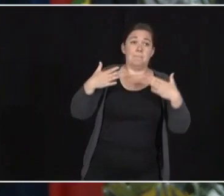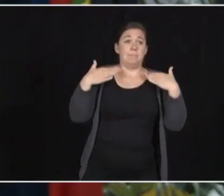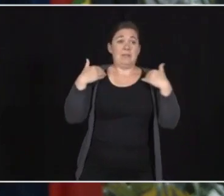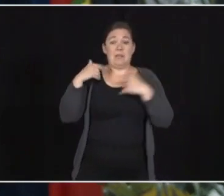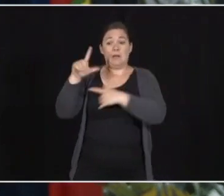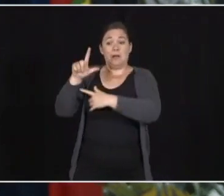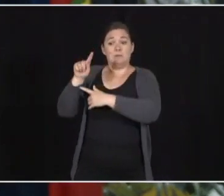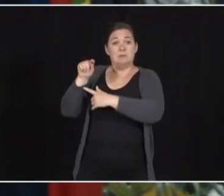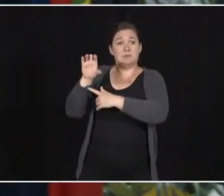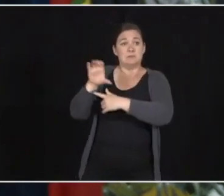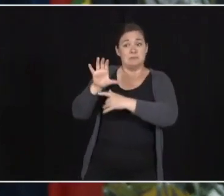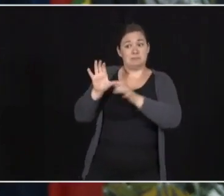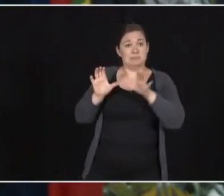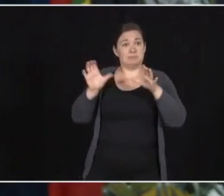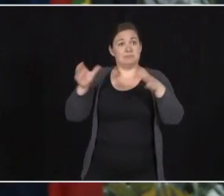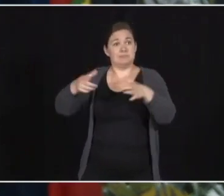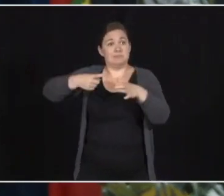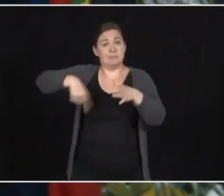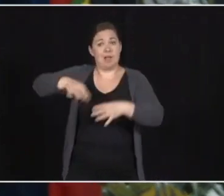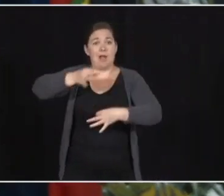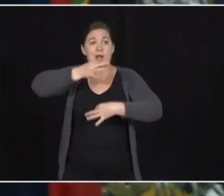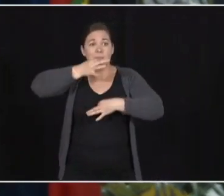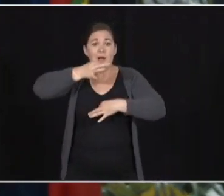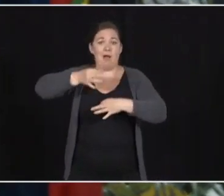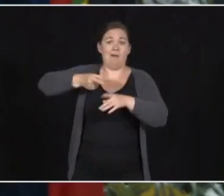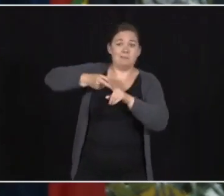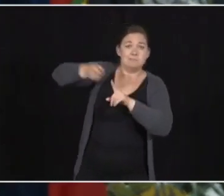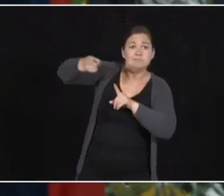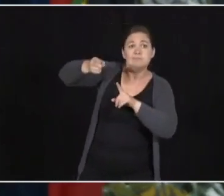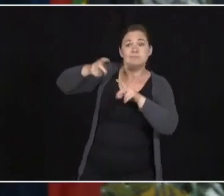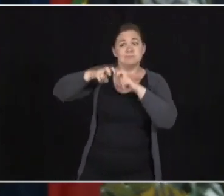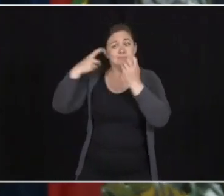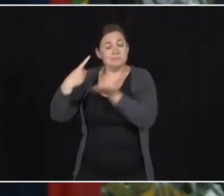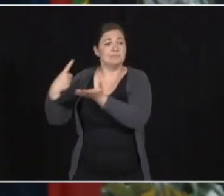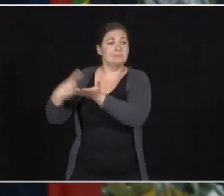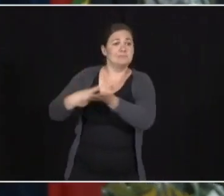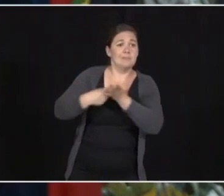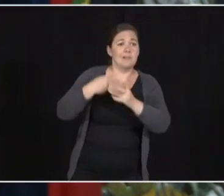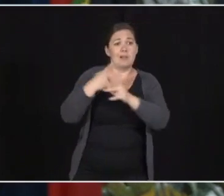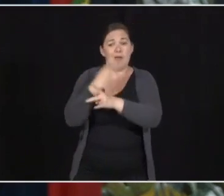ministry was addressing through an expert panel to understand how we could help our homes have the right supports, get the proper amount of staff.